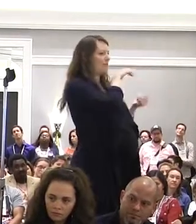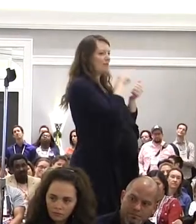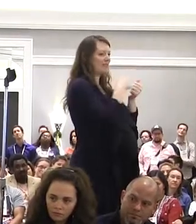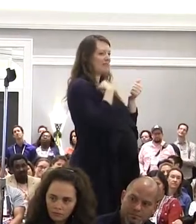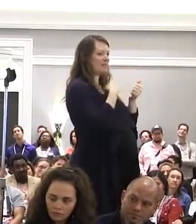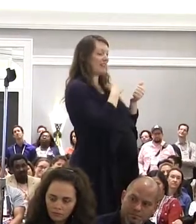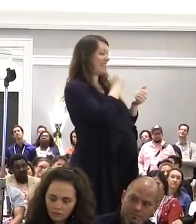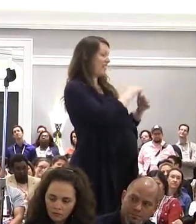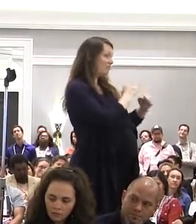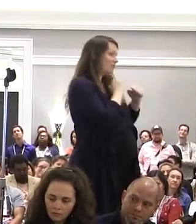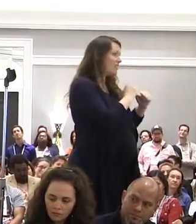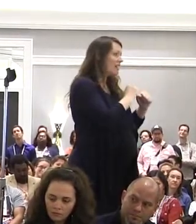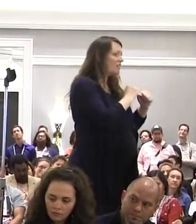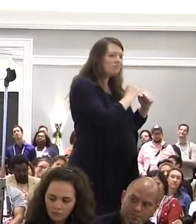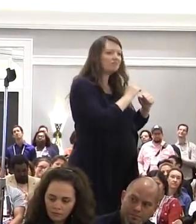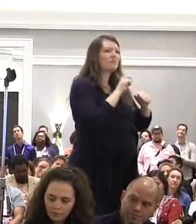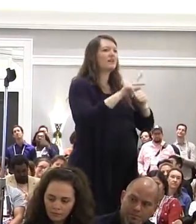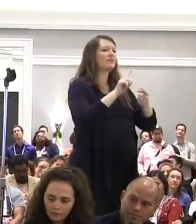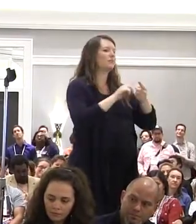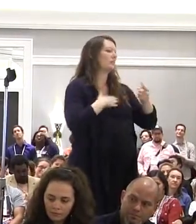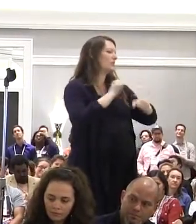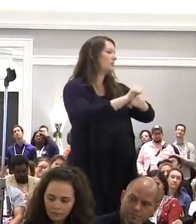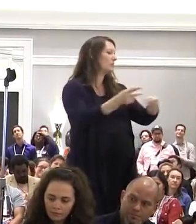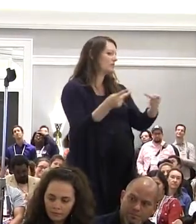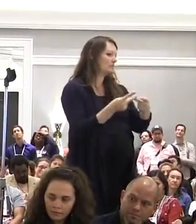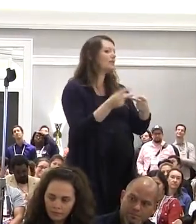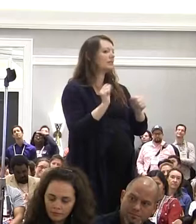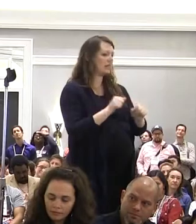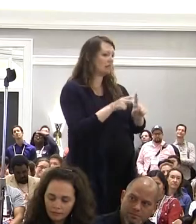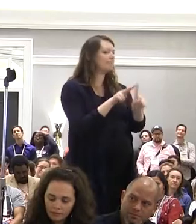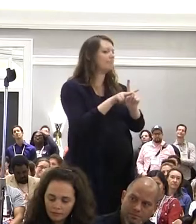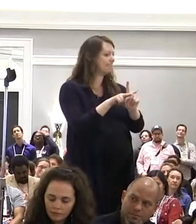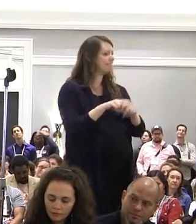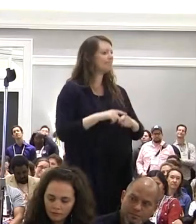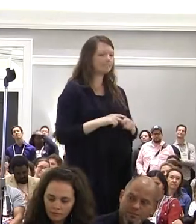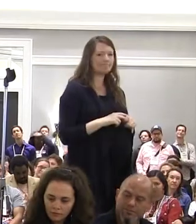to support the growth and work we are doing, in terms of diversity and inclusion.